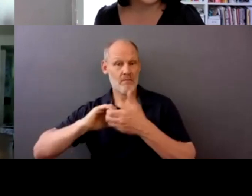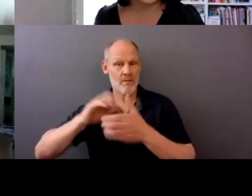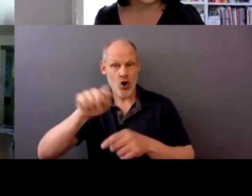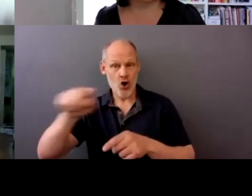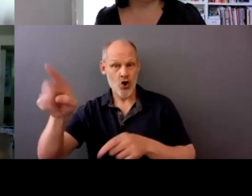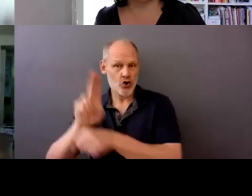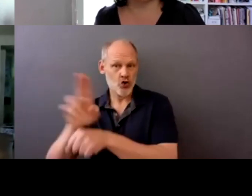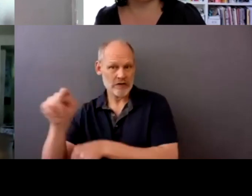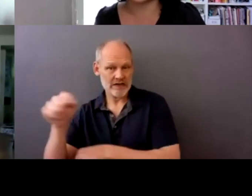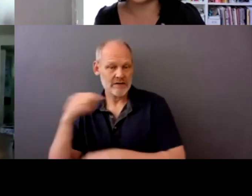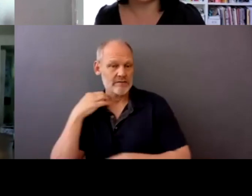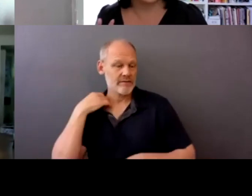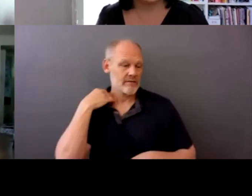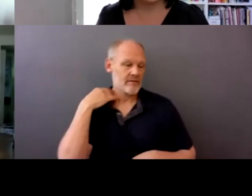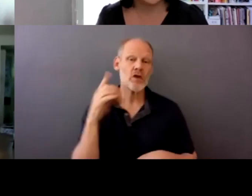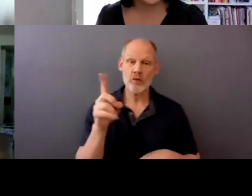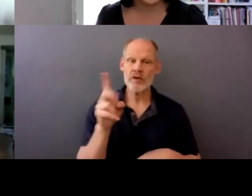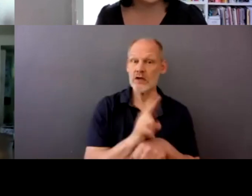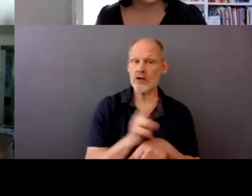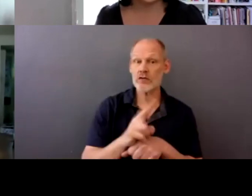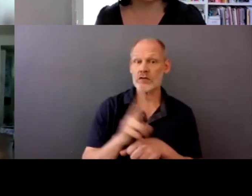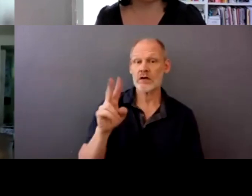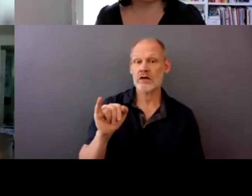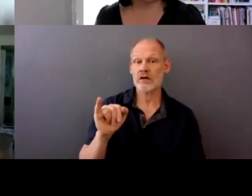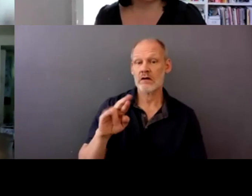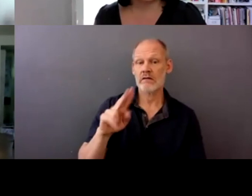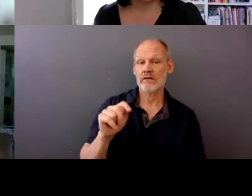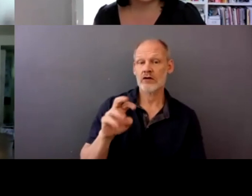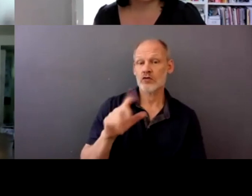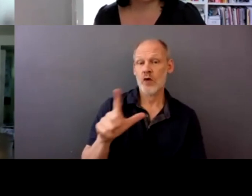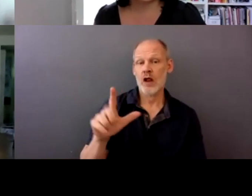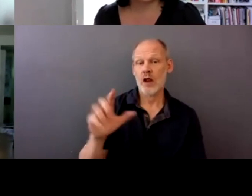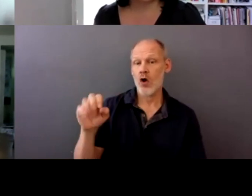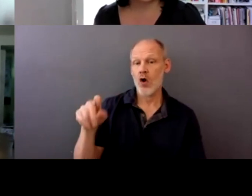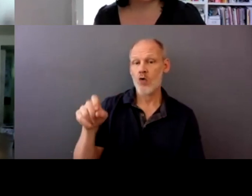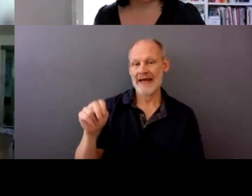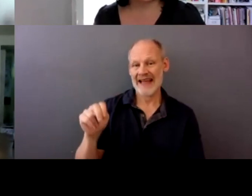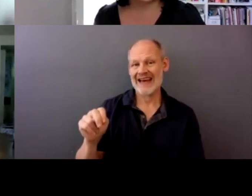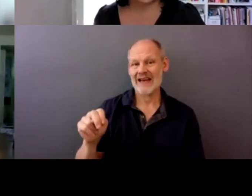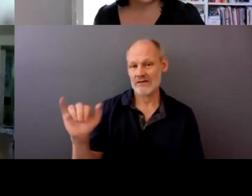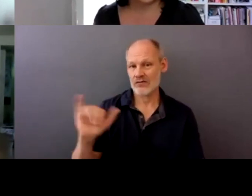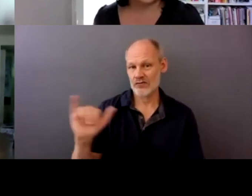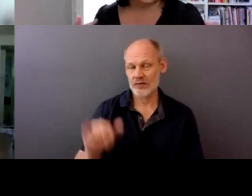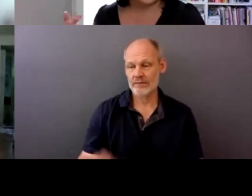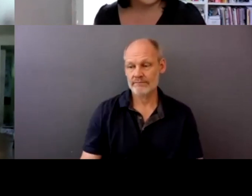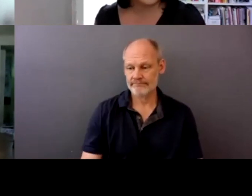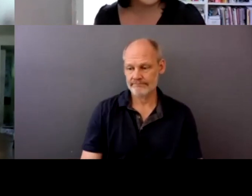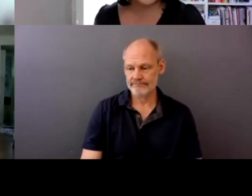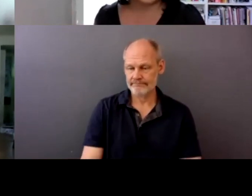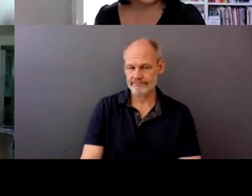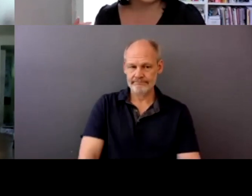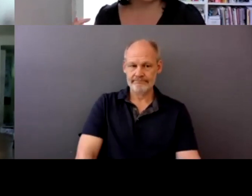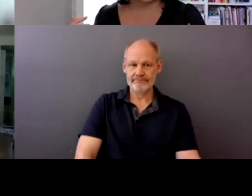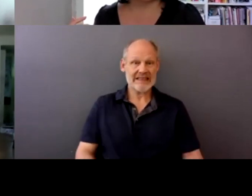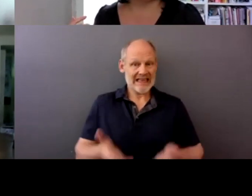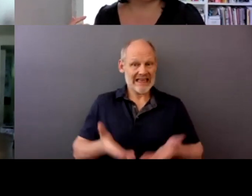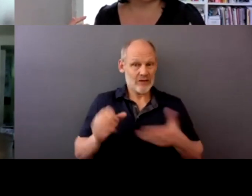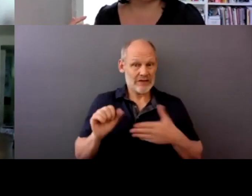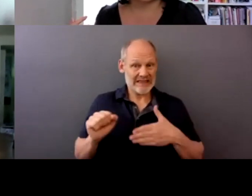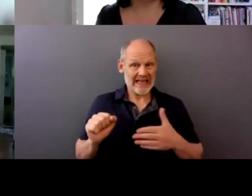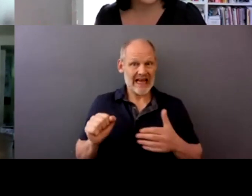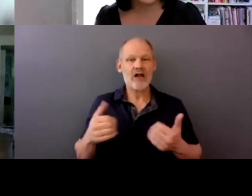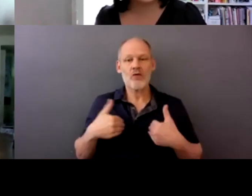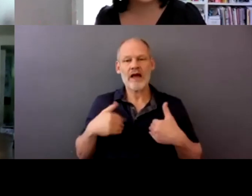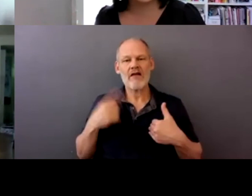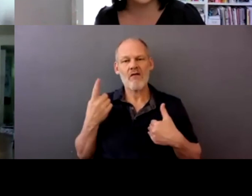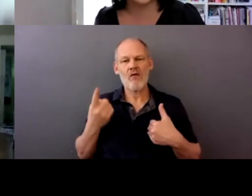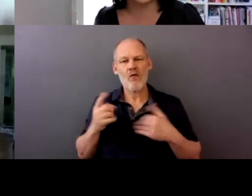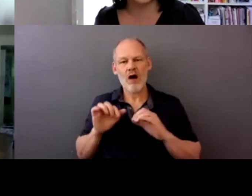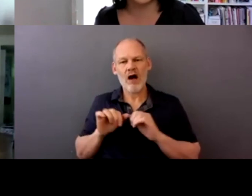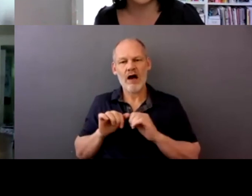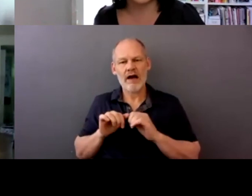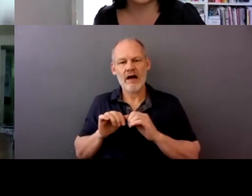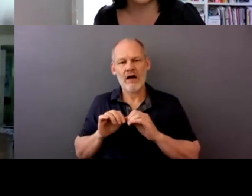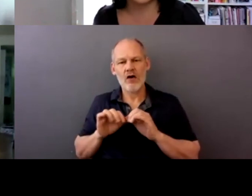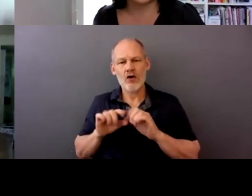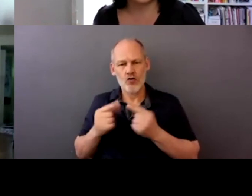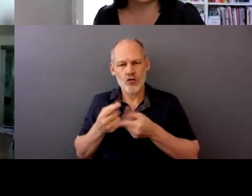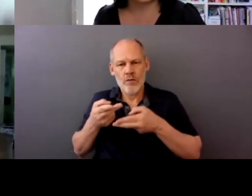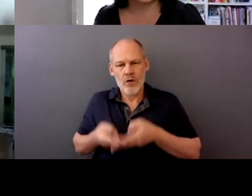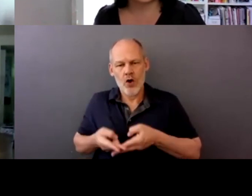It's video heavy content. Also, the Seattle Arts Fund uses Crowd Cast. And that really is nice